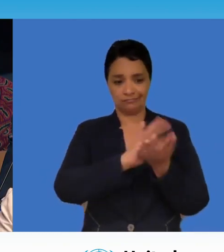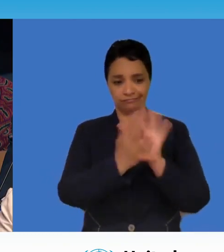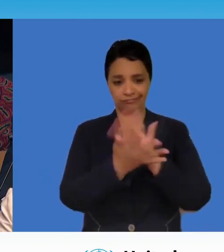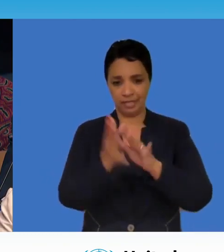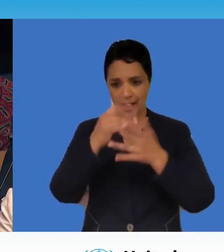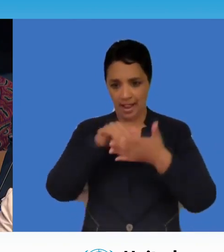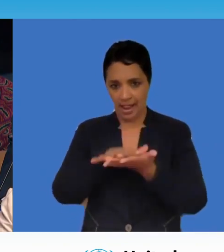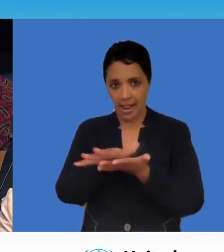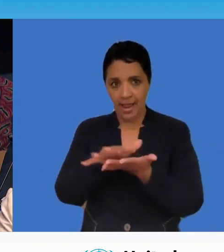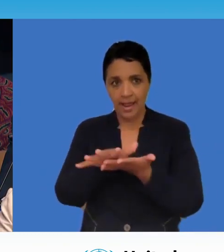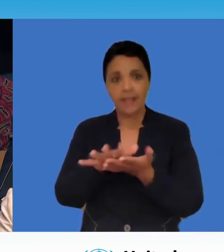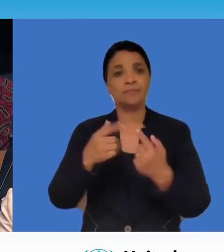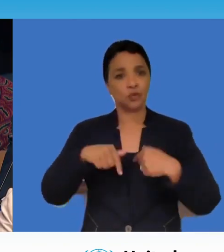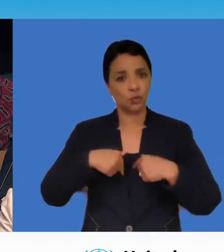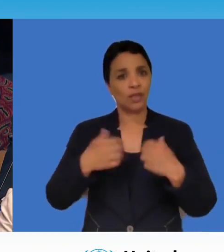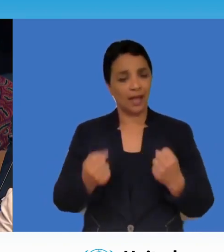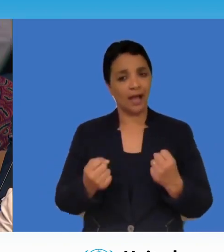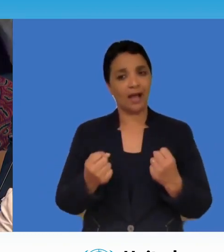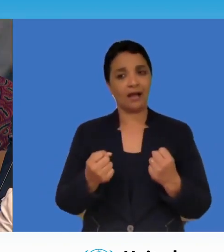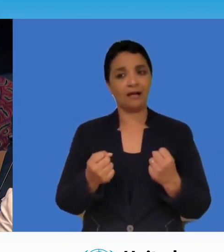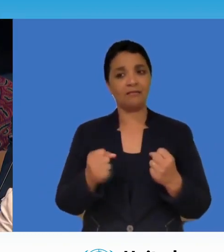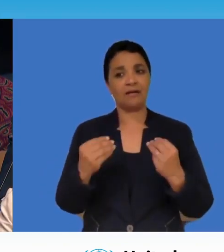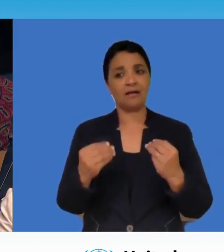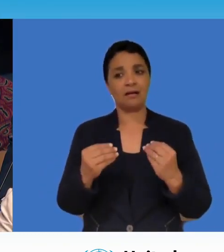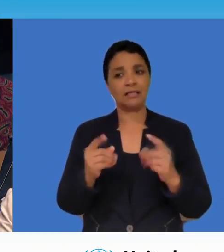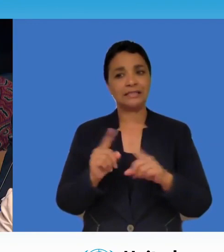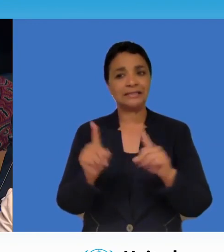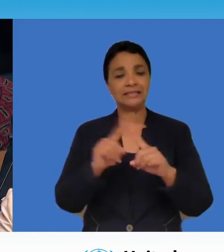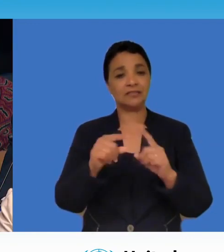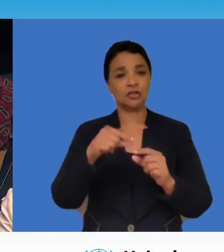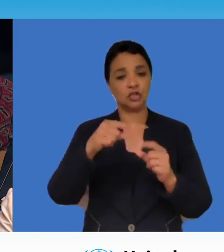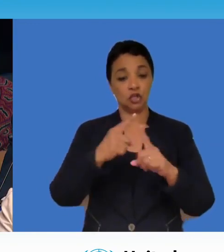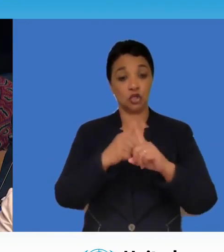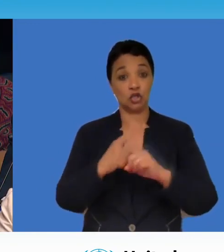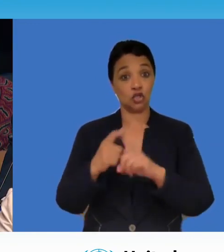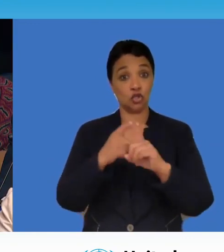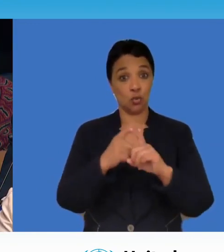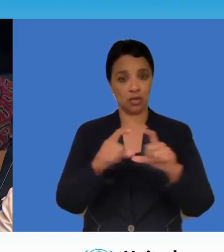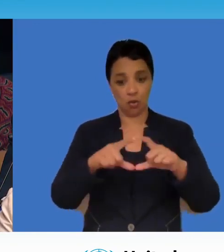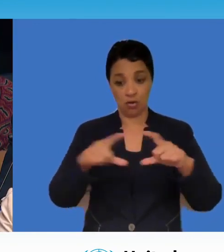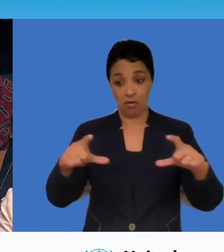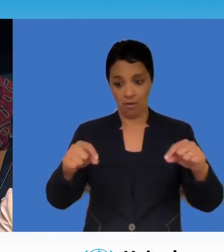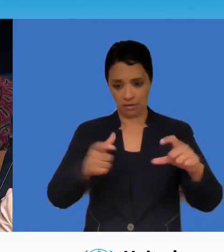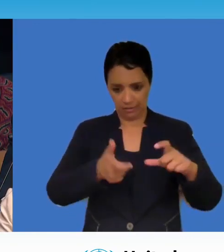Side Event accessed by scanning the QR code on the postcard in the digital version the